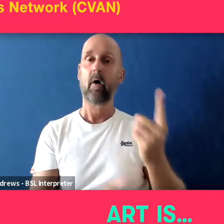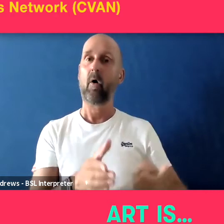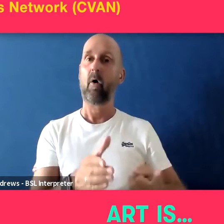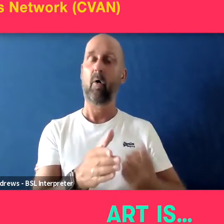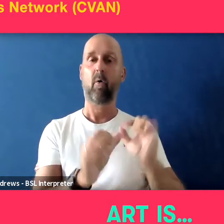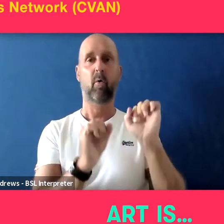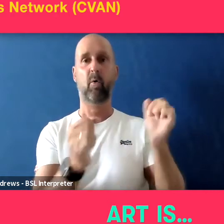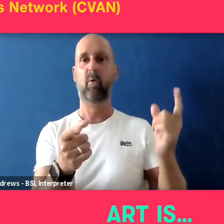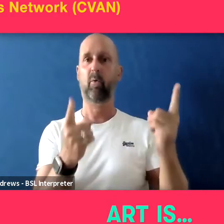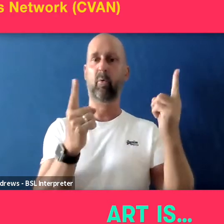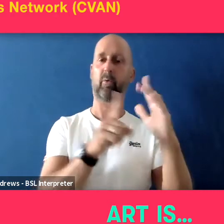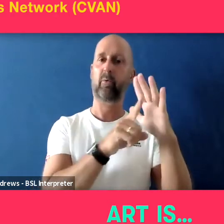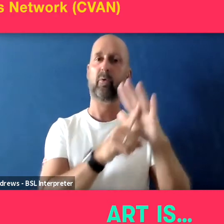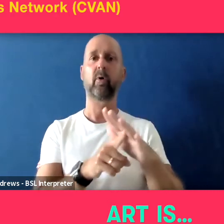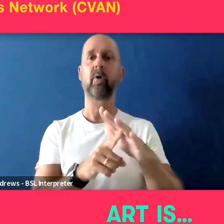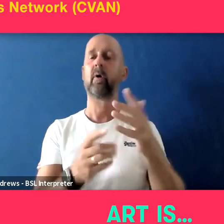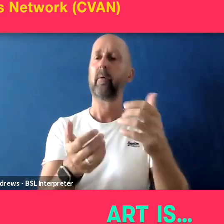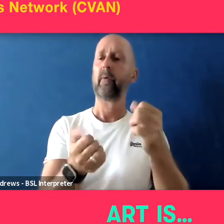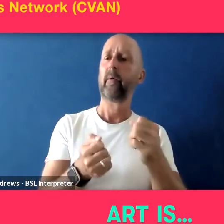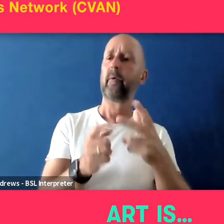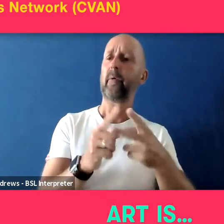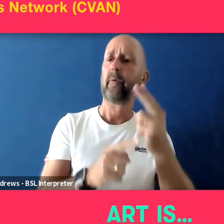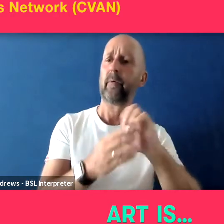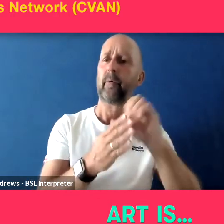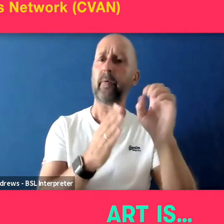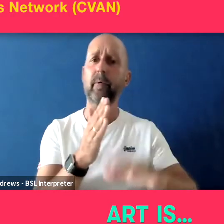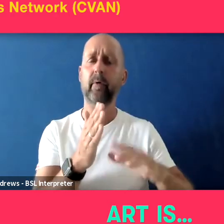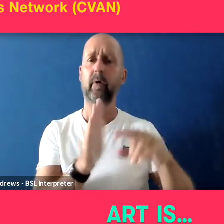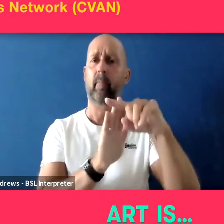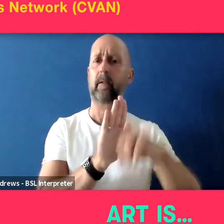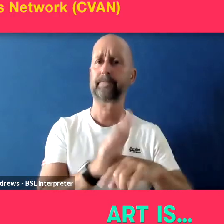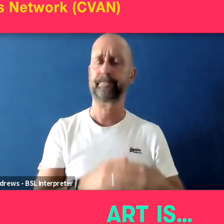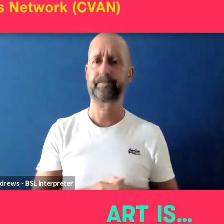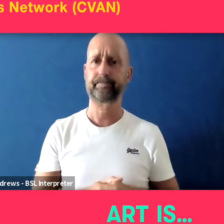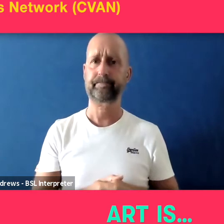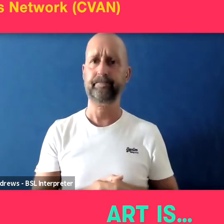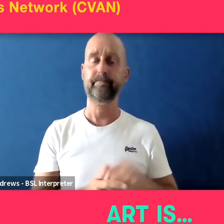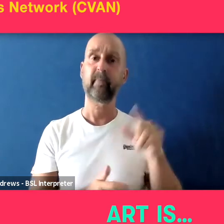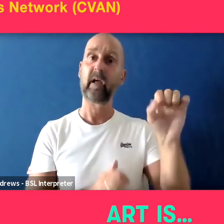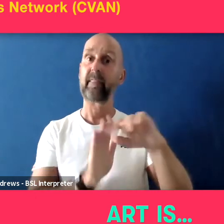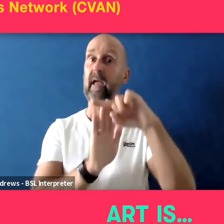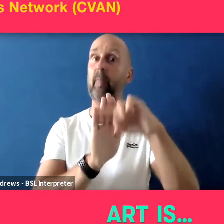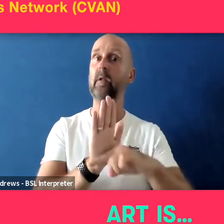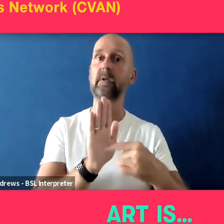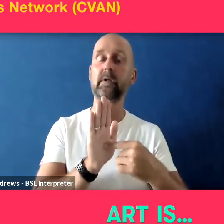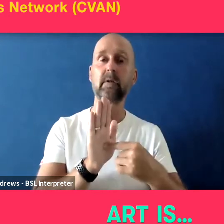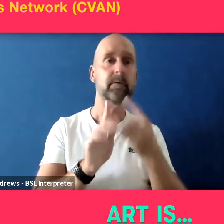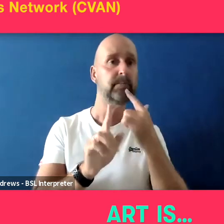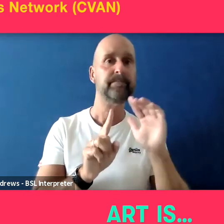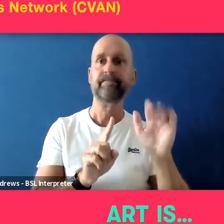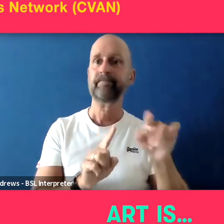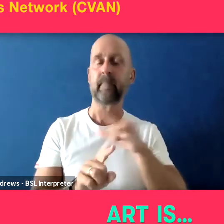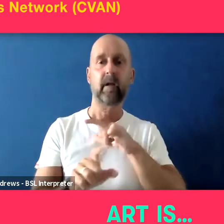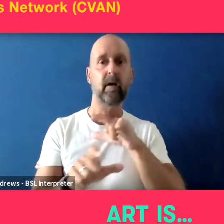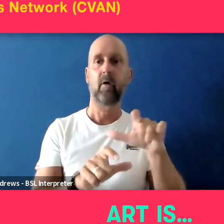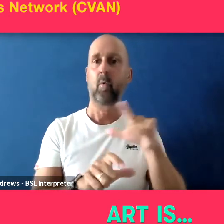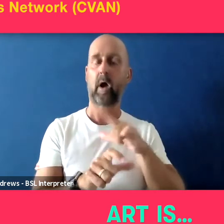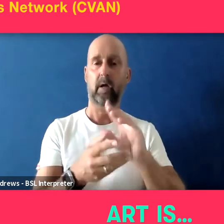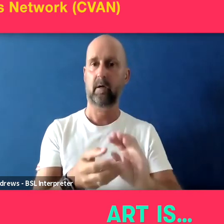retain and explain policy. This policy has been to approach is to contextualising controversial